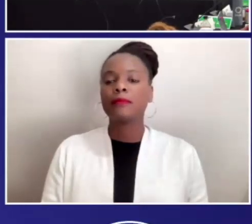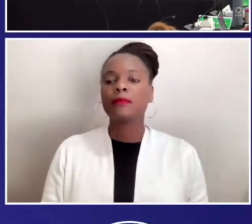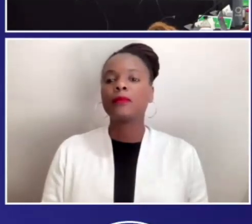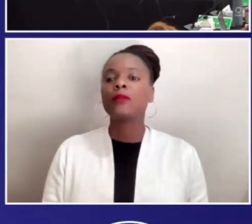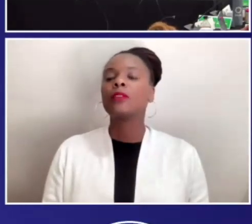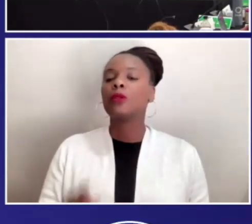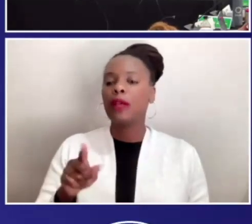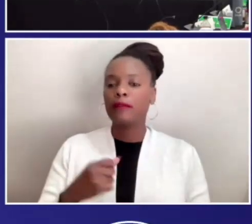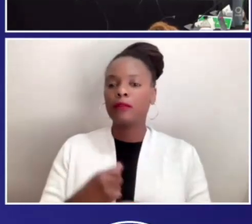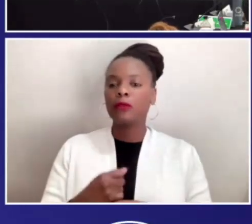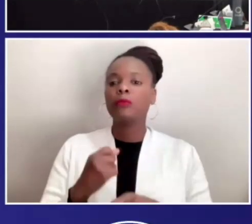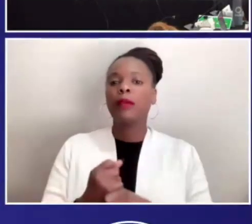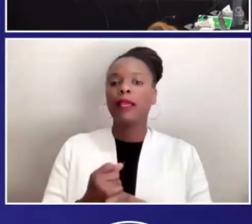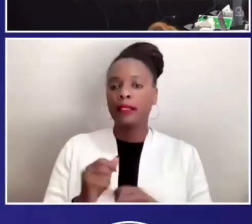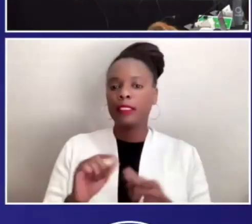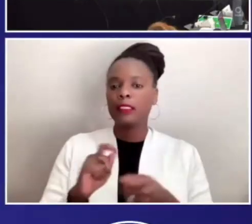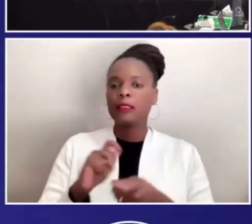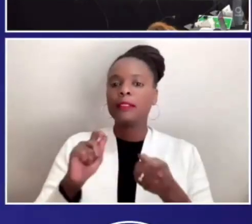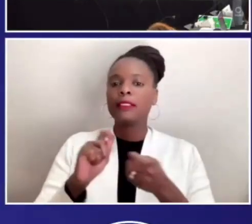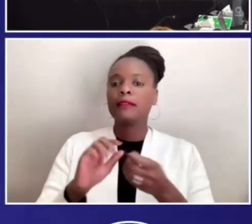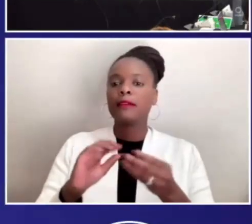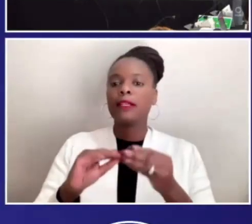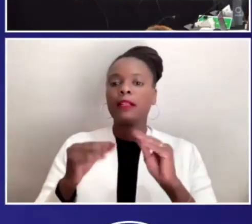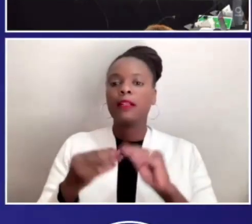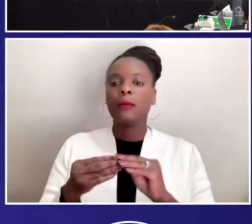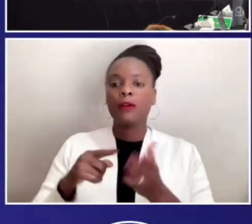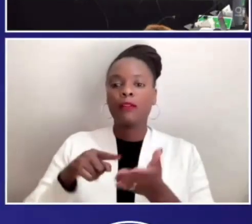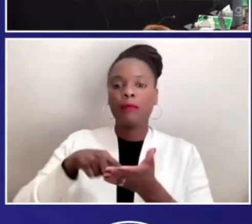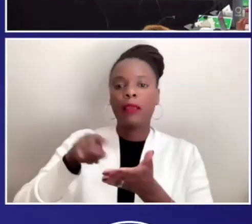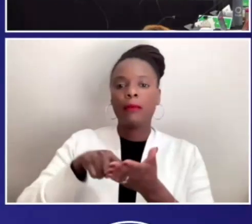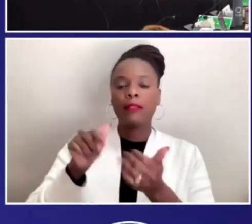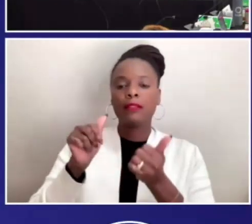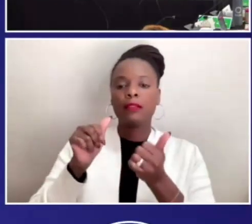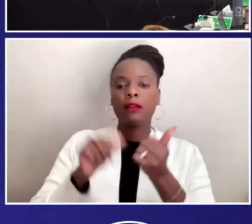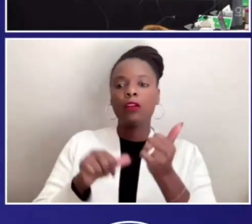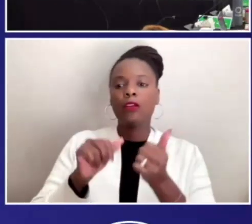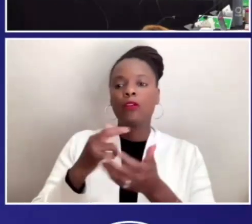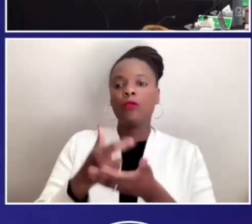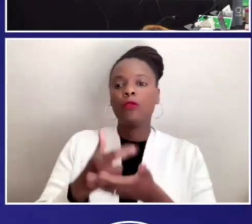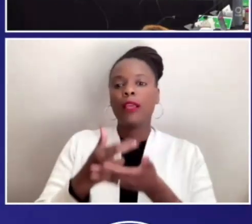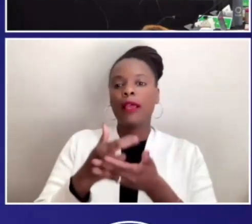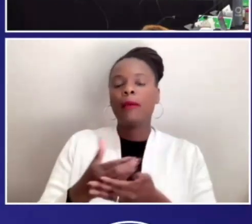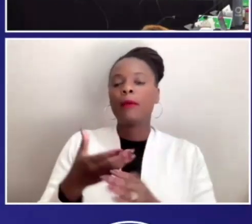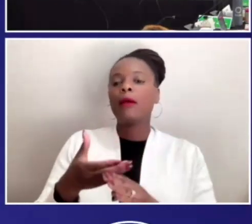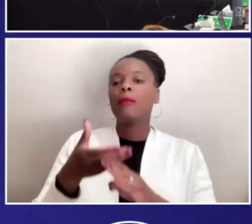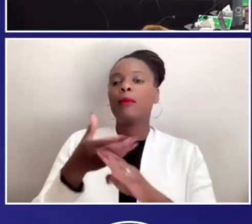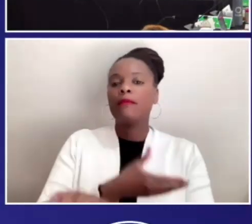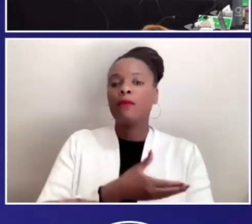agreement before administrative wage garnishment would stop on that account.